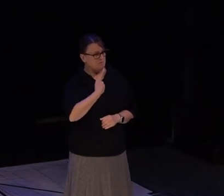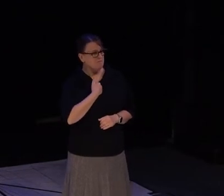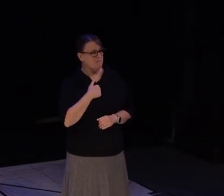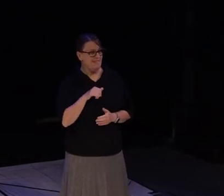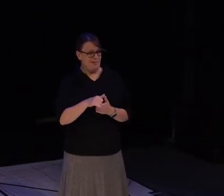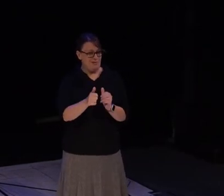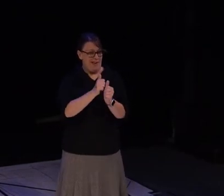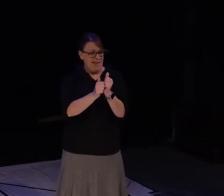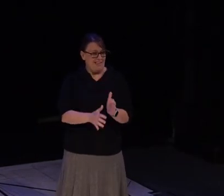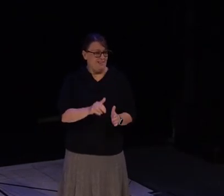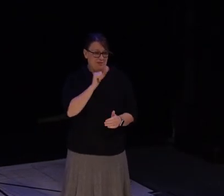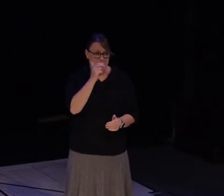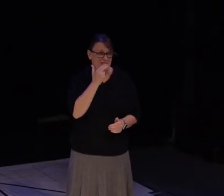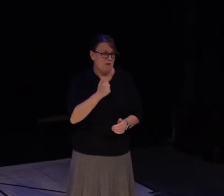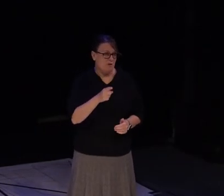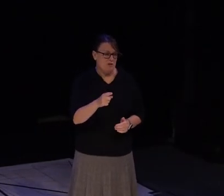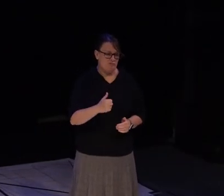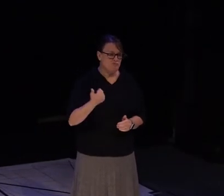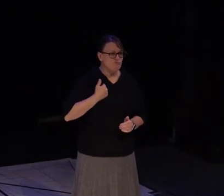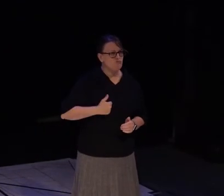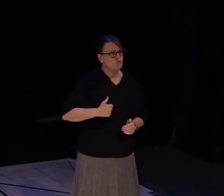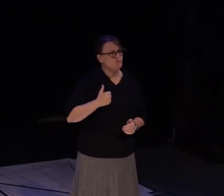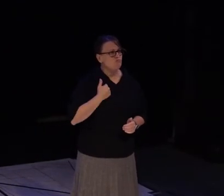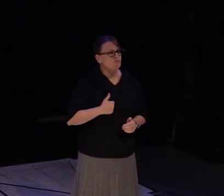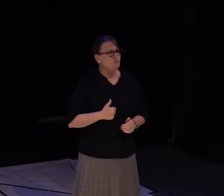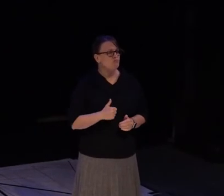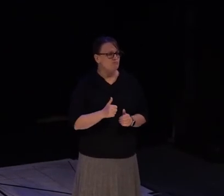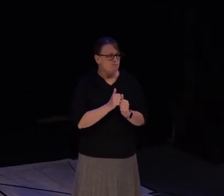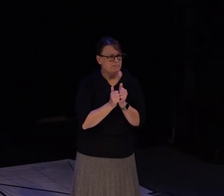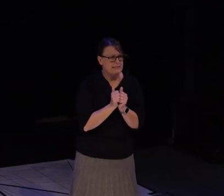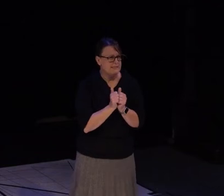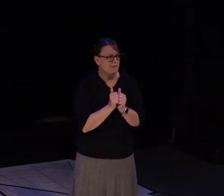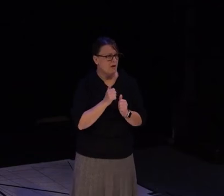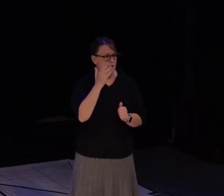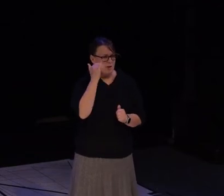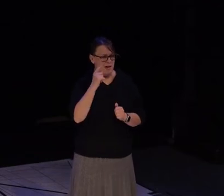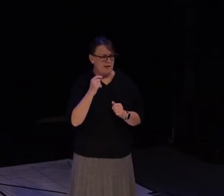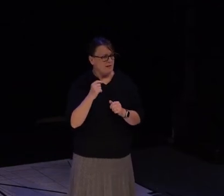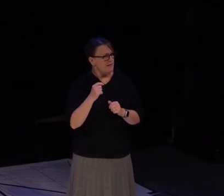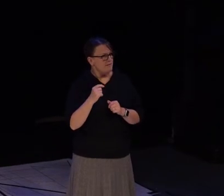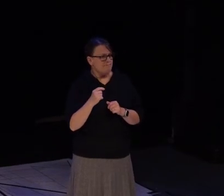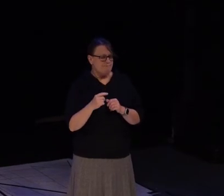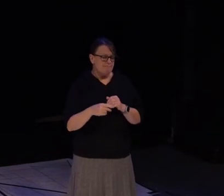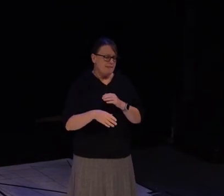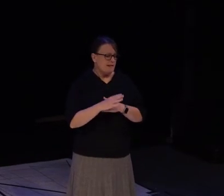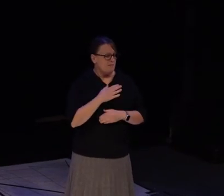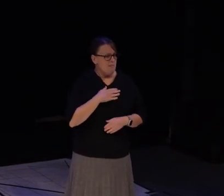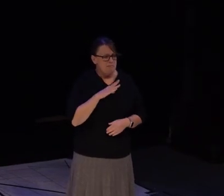They are very fierce and competitive. Because they kick my butt in races and meets all the time.